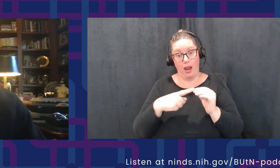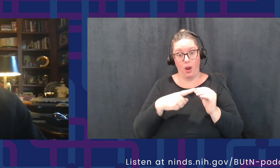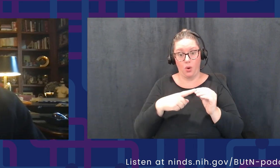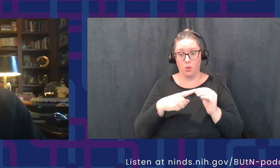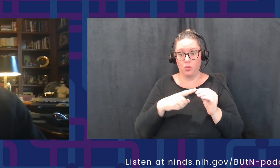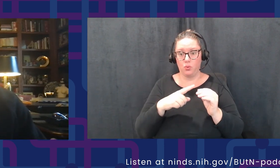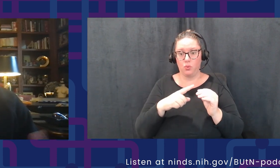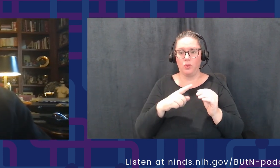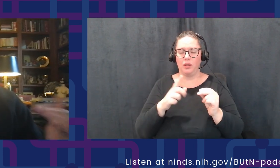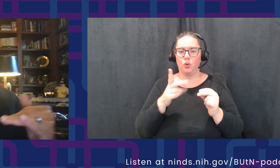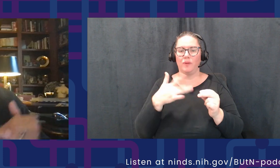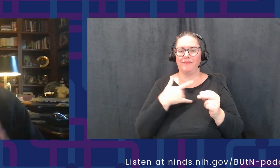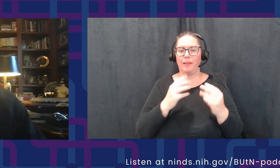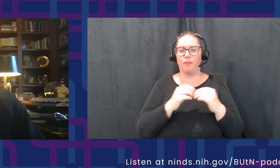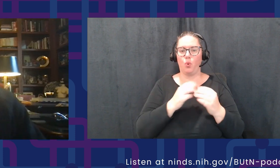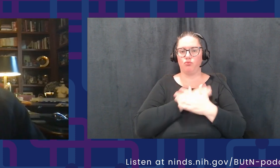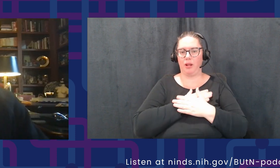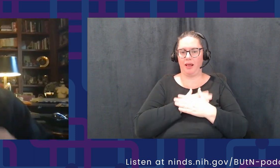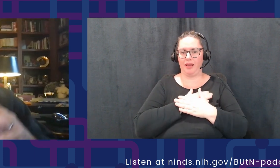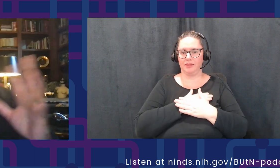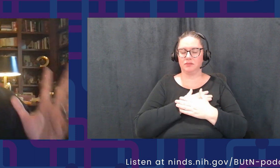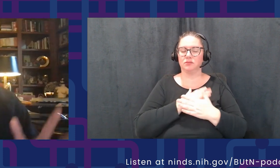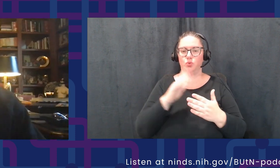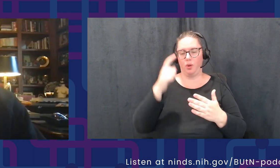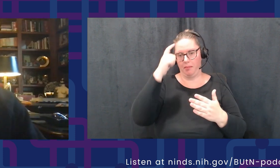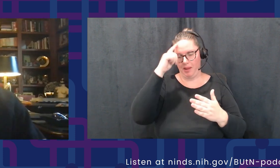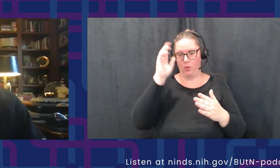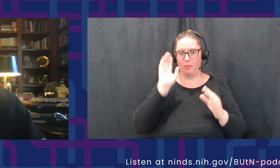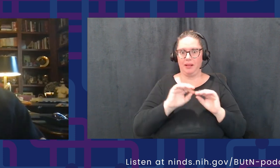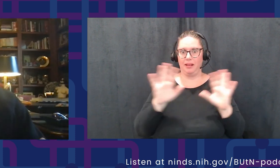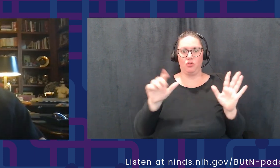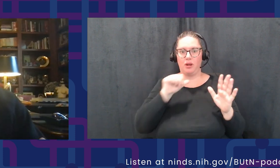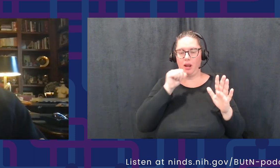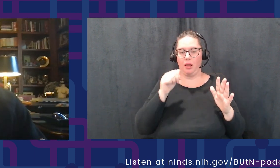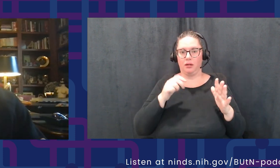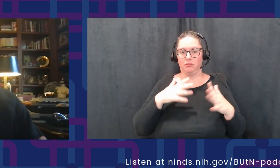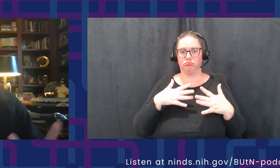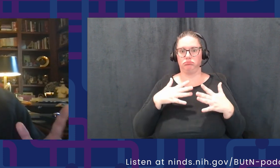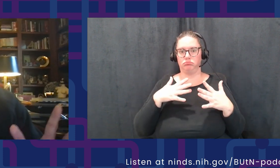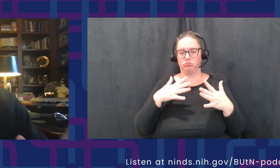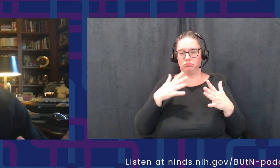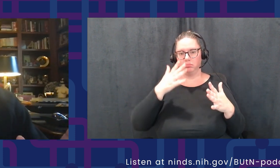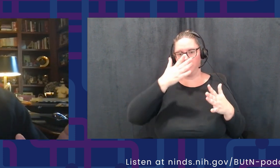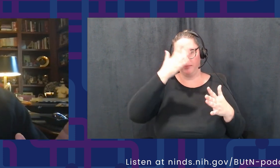those things, it'll relax you even more. It'll keep your mind clear and not as tense.